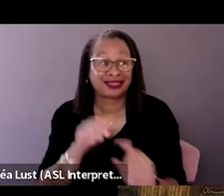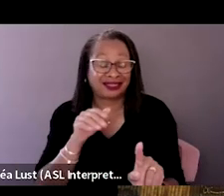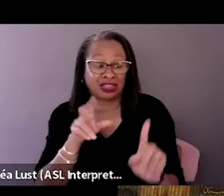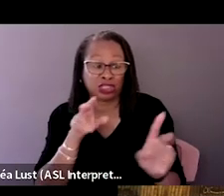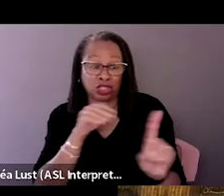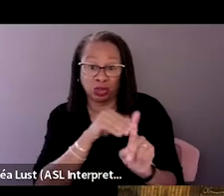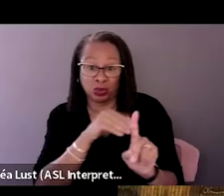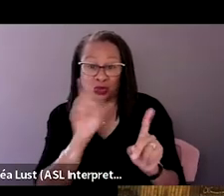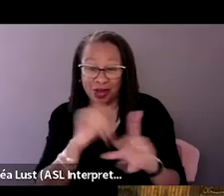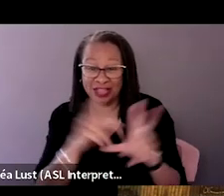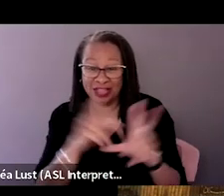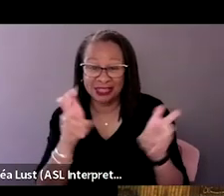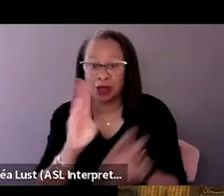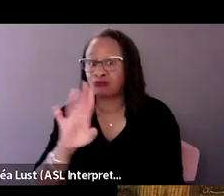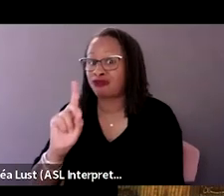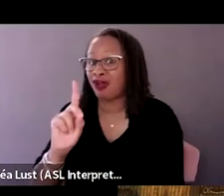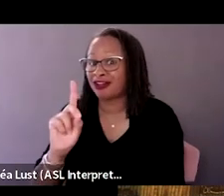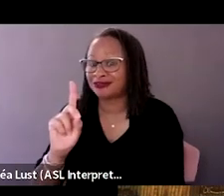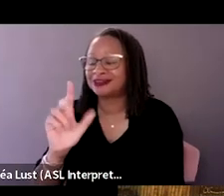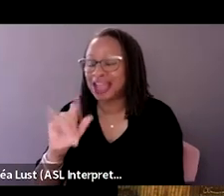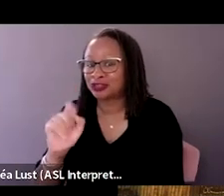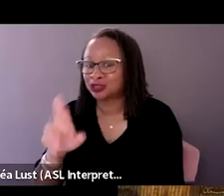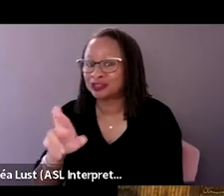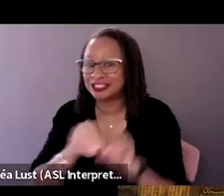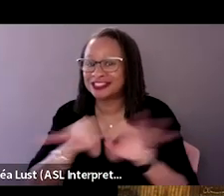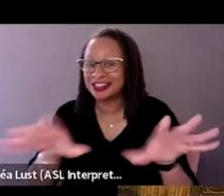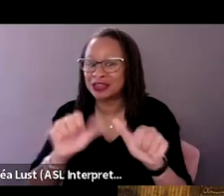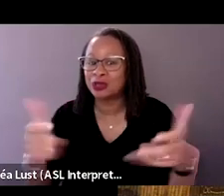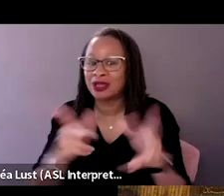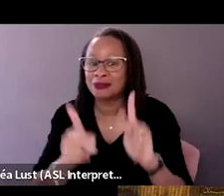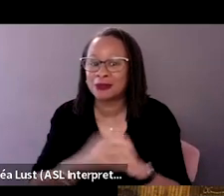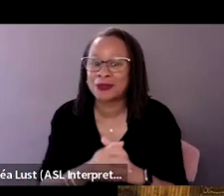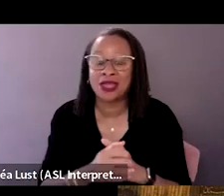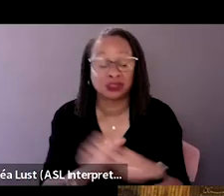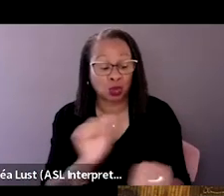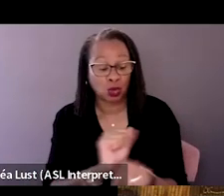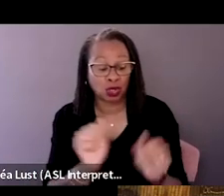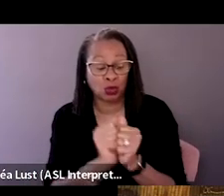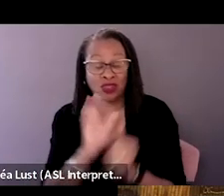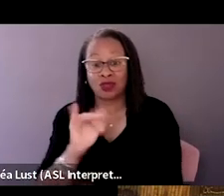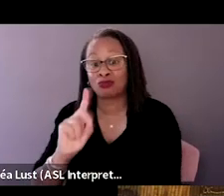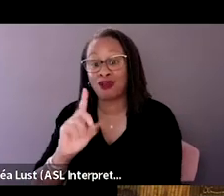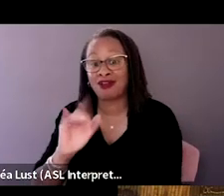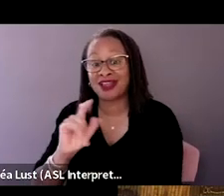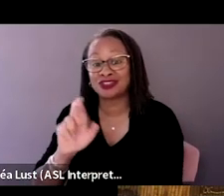they're sending it out to a lot of people, right? So working with a broadcaster is not a bad thing if you're a storyteller and a filmmaker.